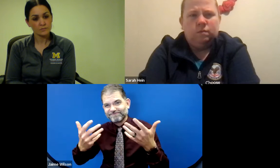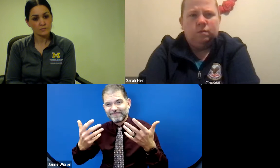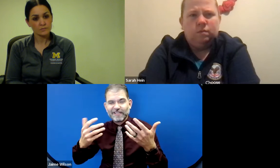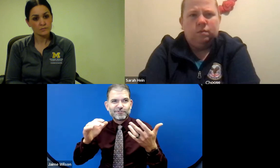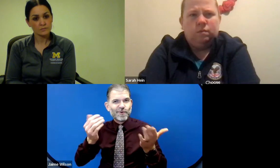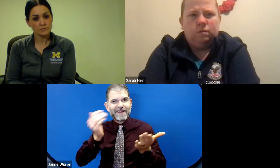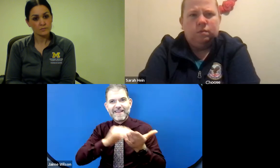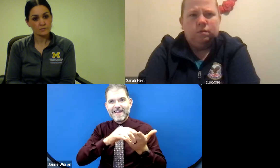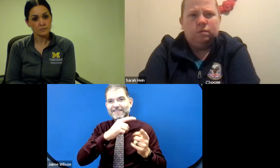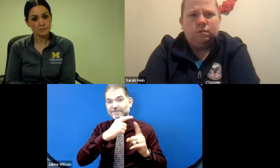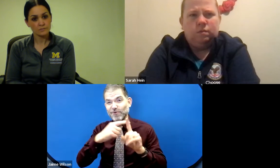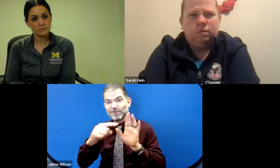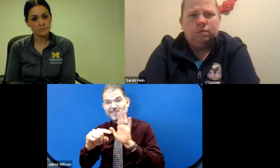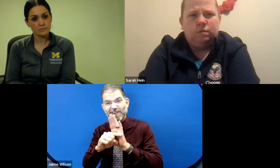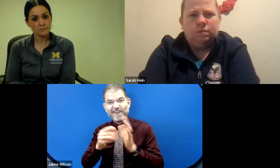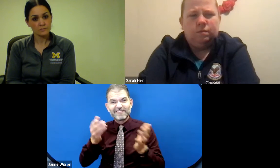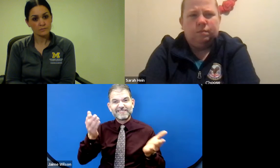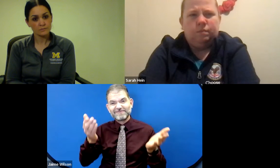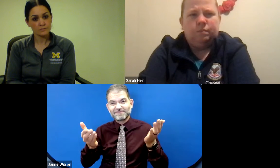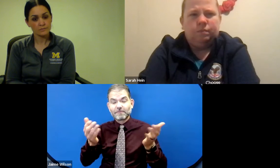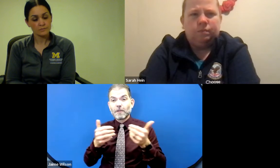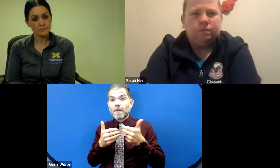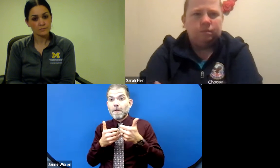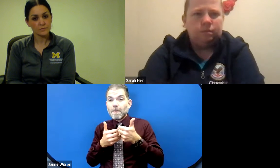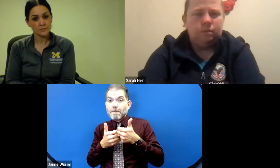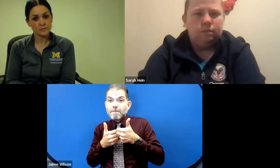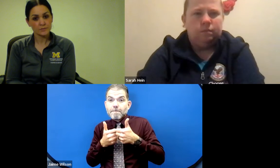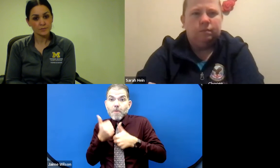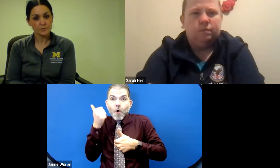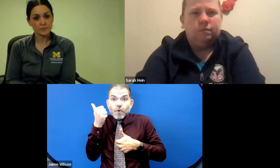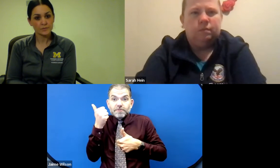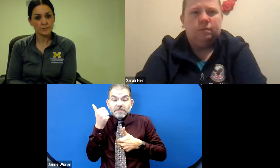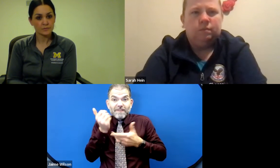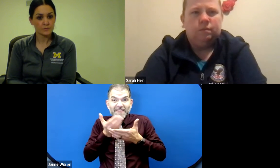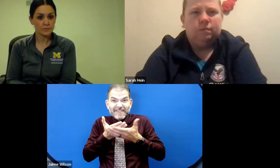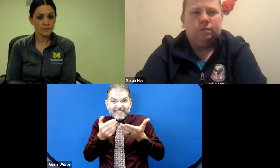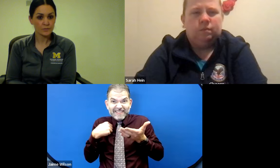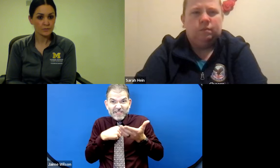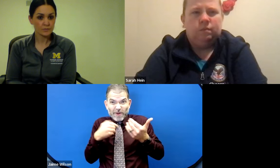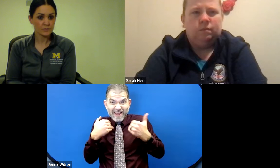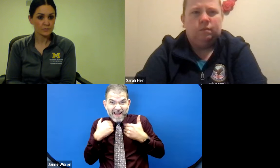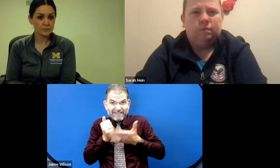ASL Interpreter: including a risk ASL Interpreter: higher risk for brain bleeds. So with each medication there are pros and cons.